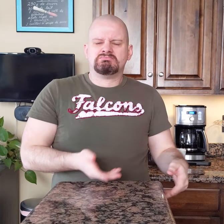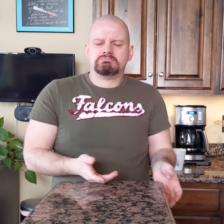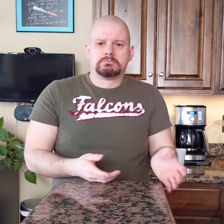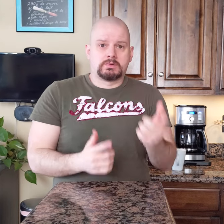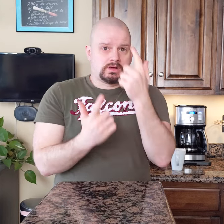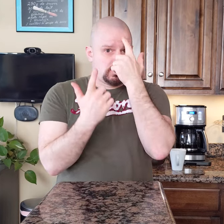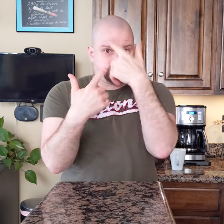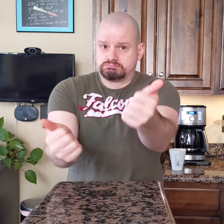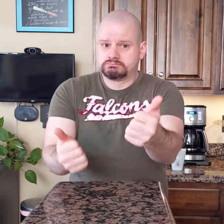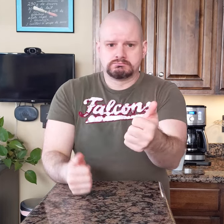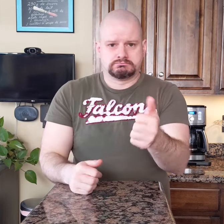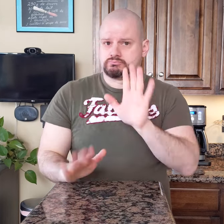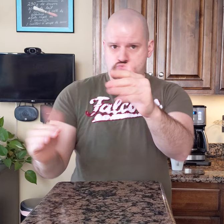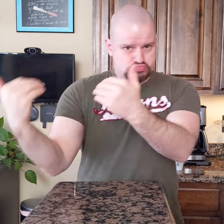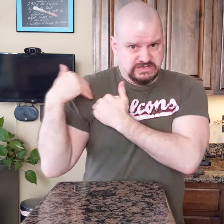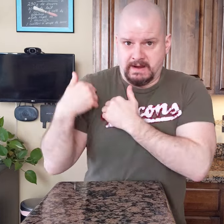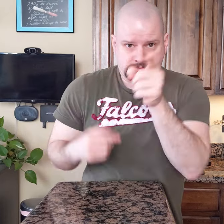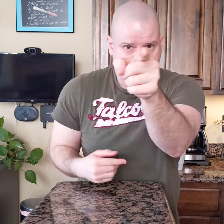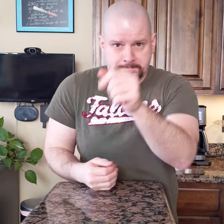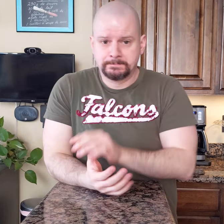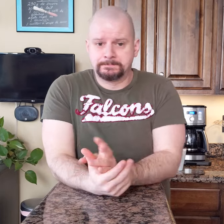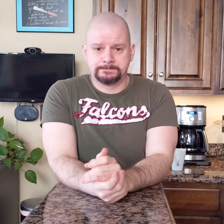That's your decision but you will hold accountable for it.